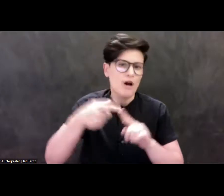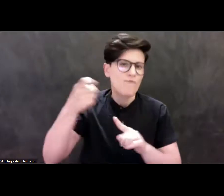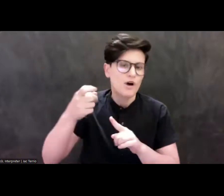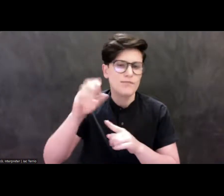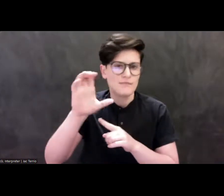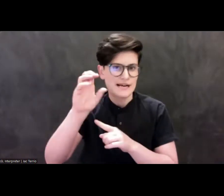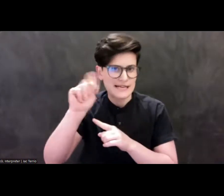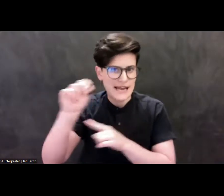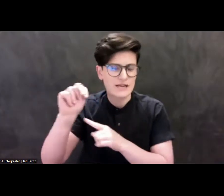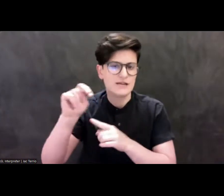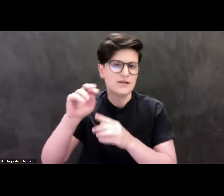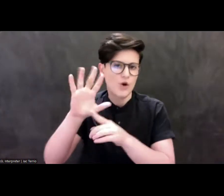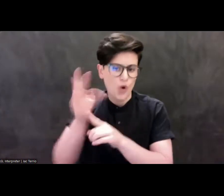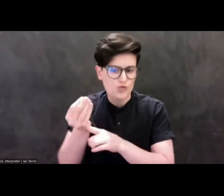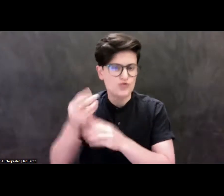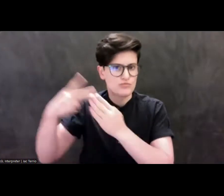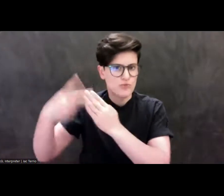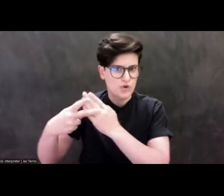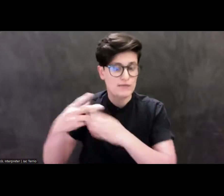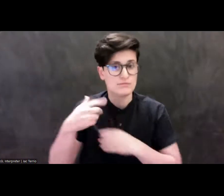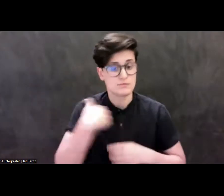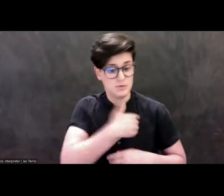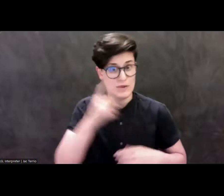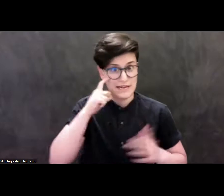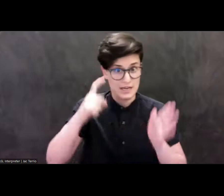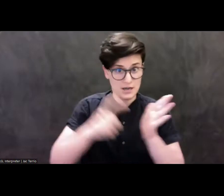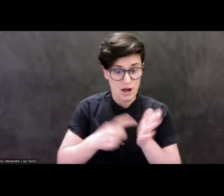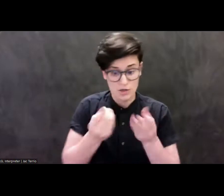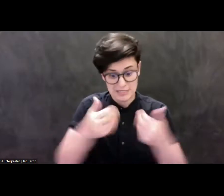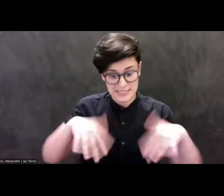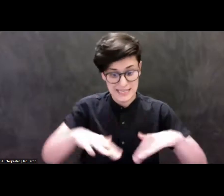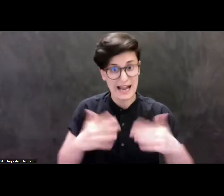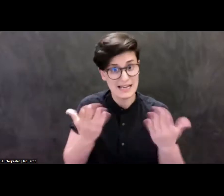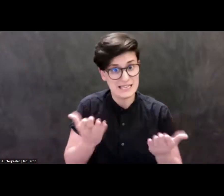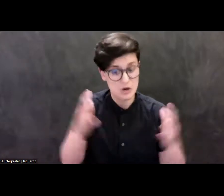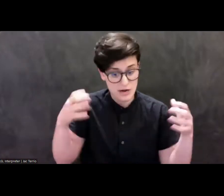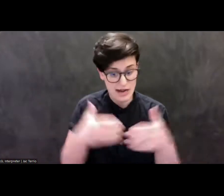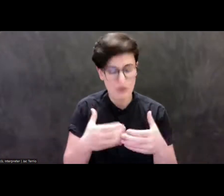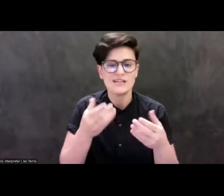By acknowledging that the land on which we gather is the territory of Mohican, mashing